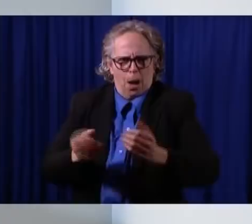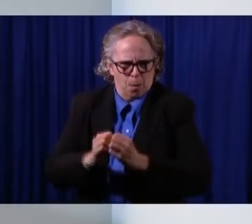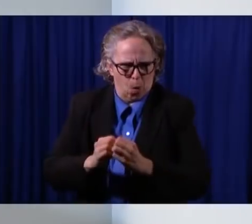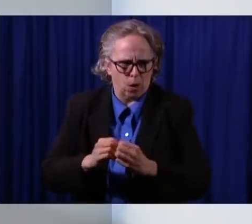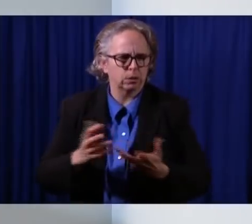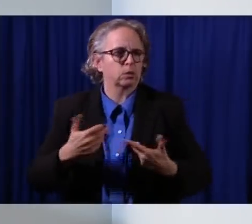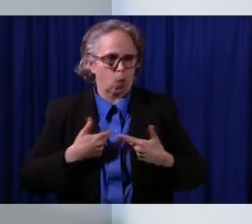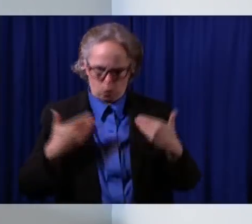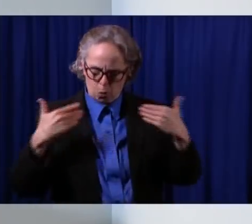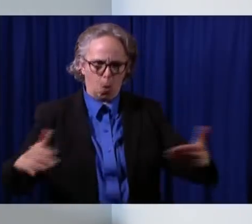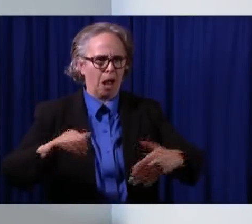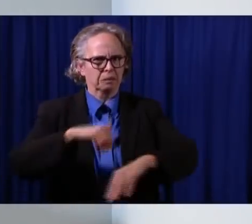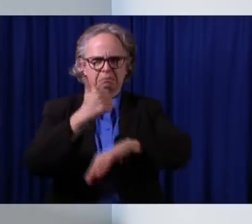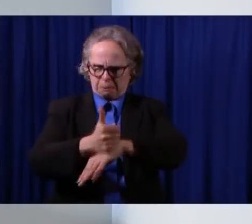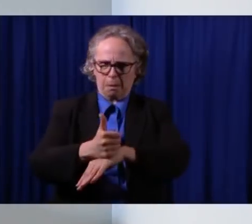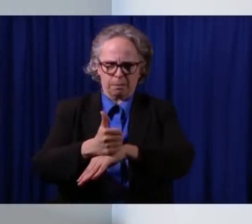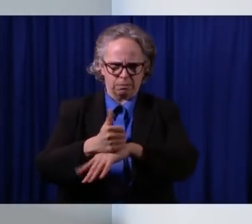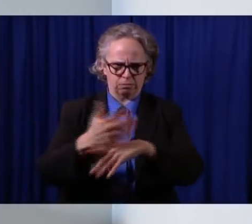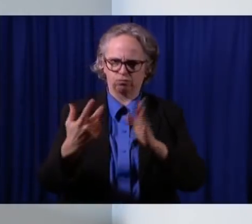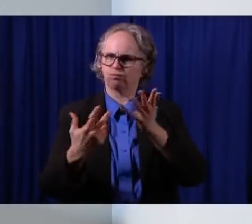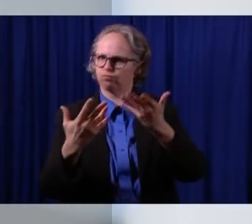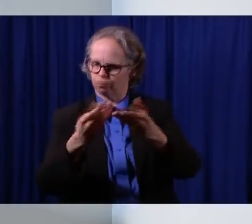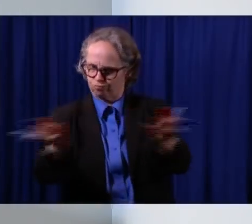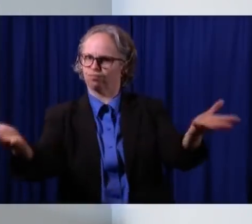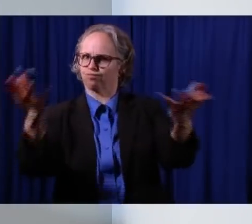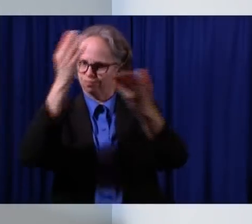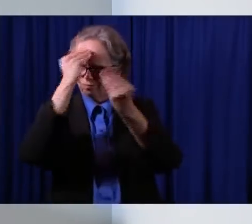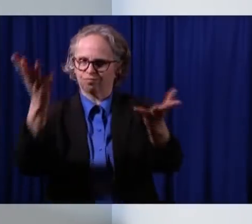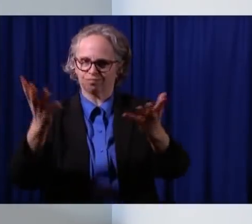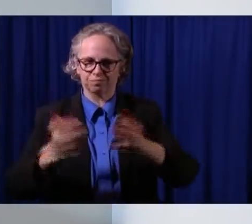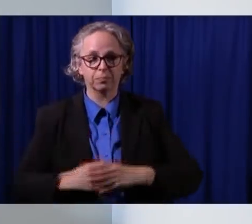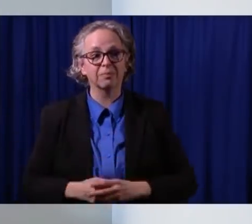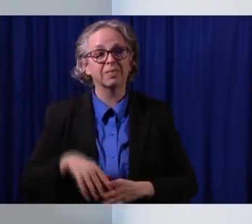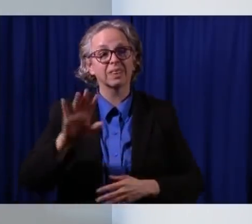SITE, CORONAVIRUS.GOV/JOB SEARCH BECAUSE THEY HAD ESSENTIAL BUSINESS IS REALLY IN THE HEALTHCARE SPACE, FOOD SUPPLY CHAIN THAT REALLY NEEDED